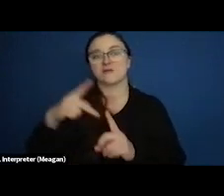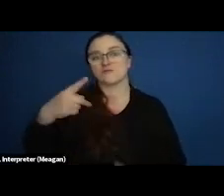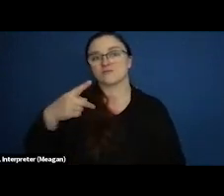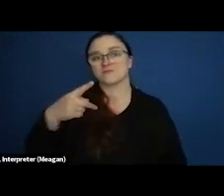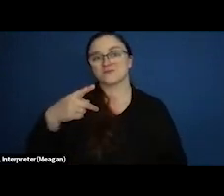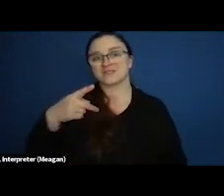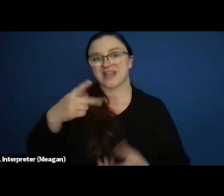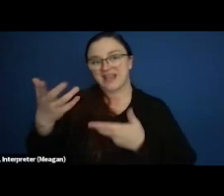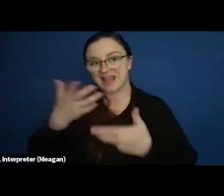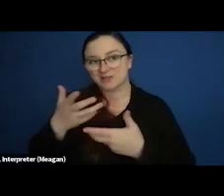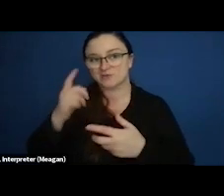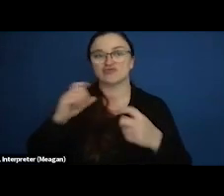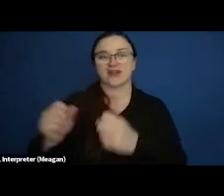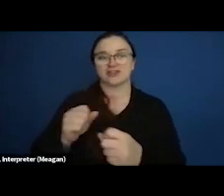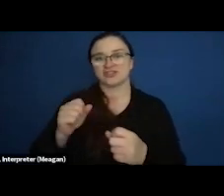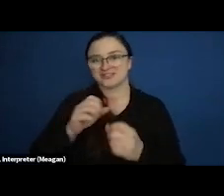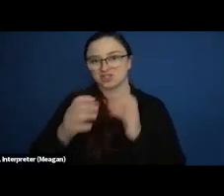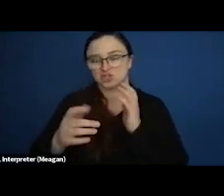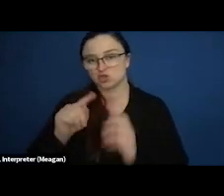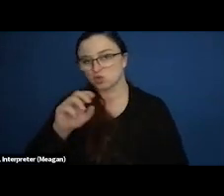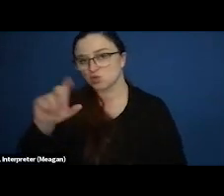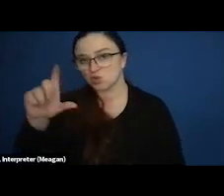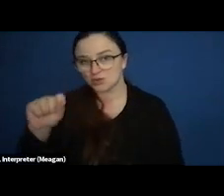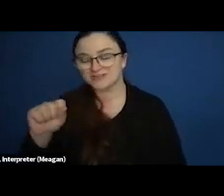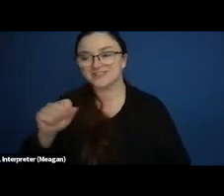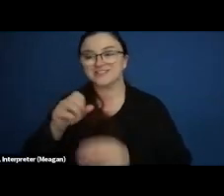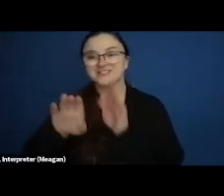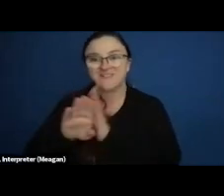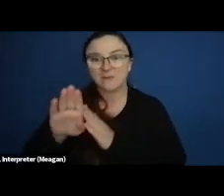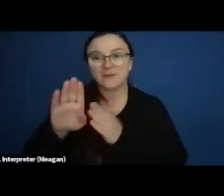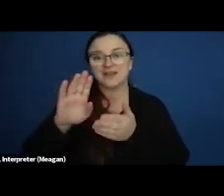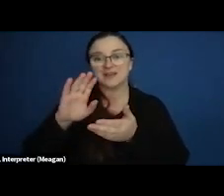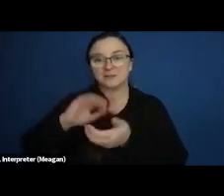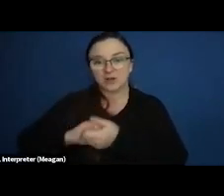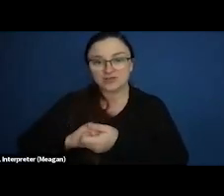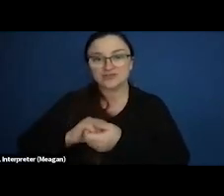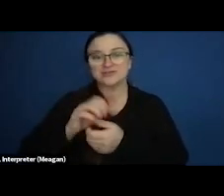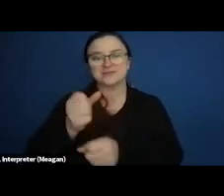Cultivating community takes time and effort. One must be personable.